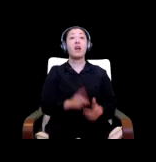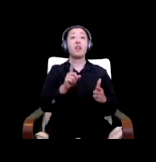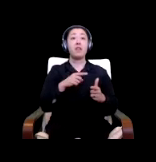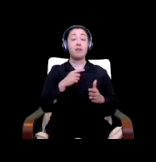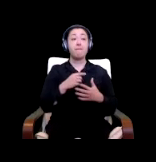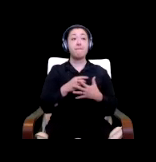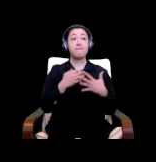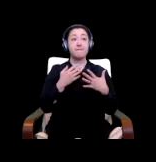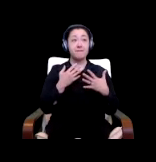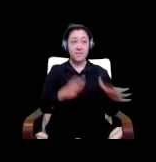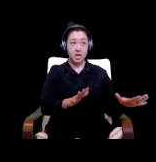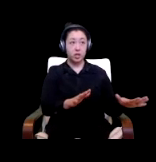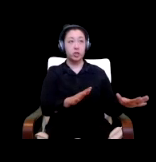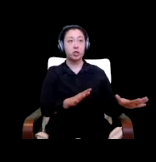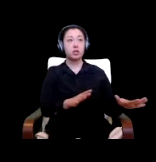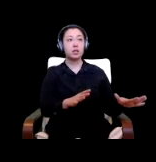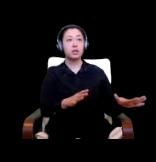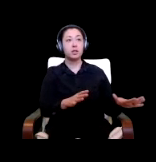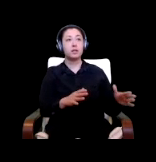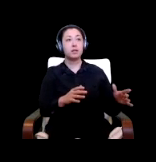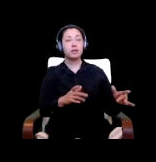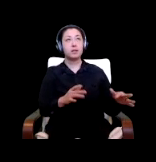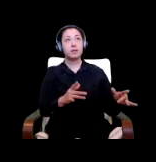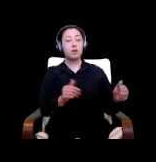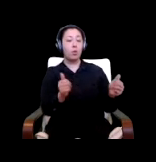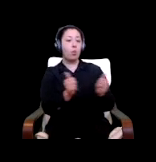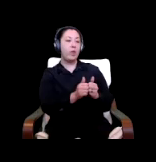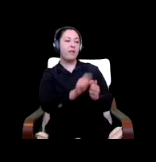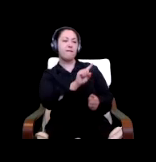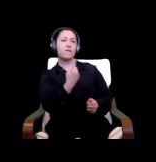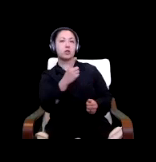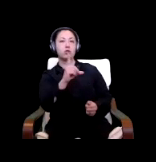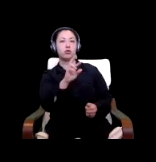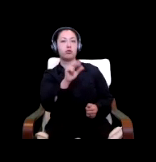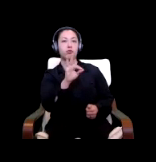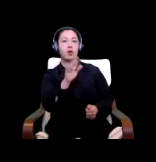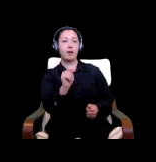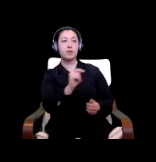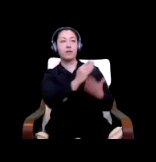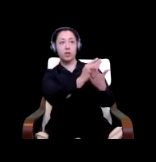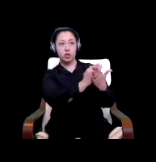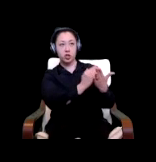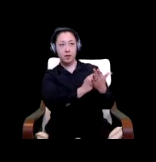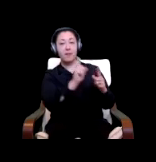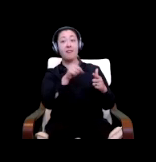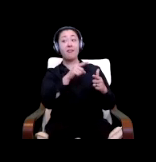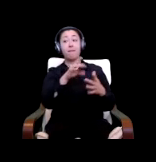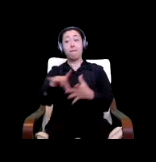after we had a draft of the checklist, we sought a feedback from a select group of parents,